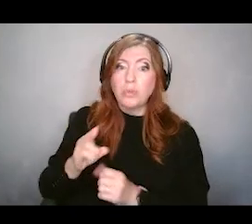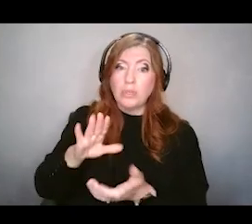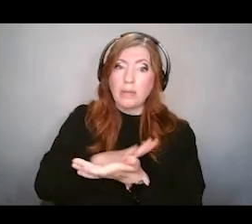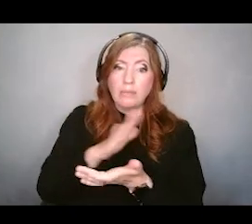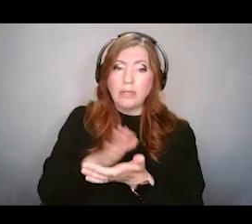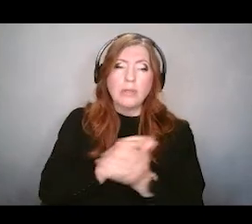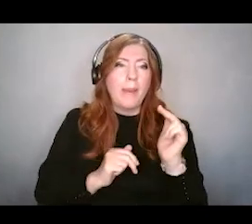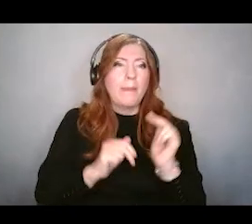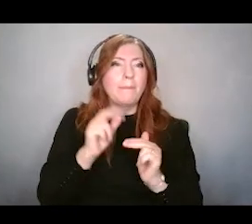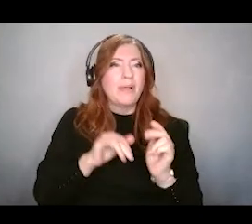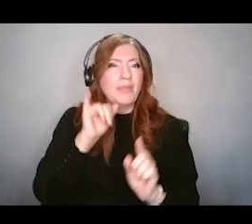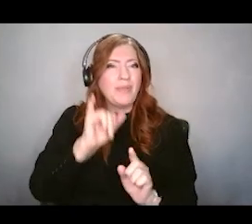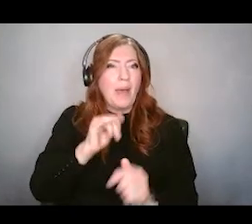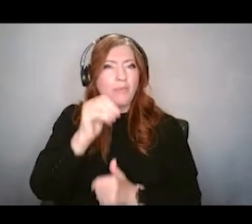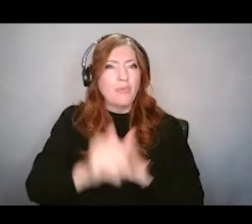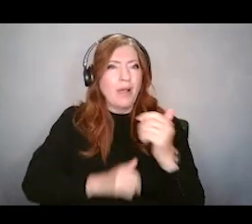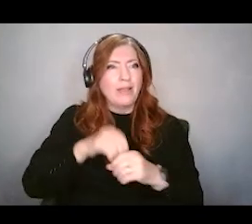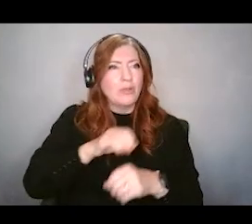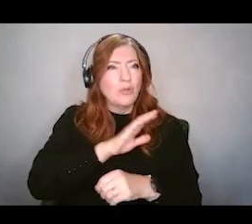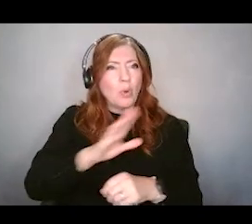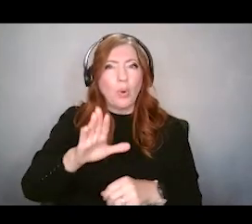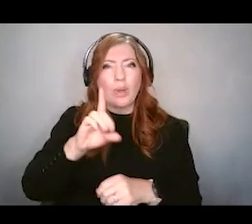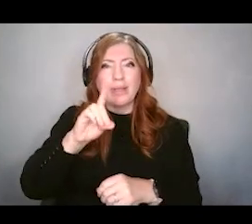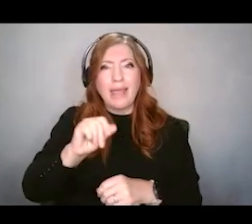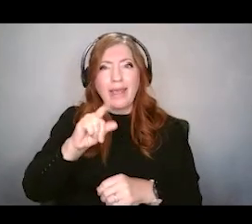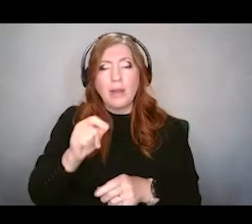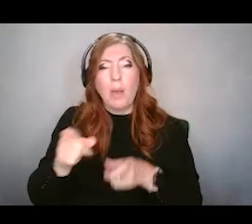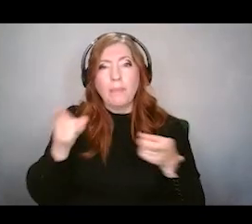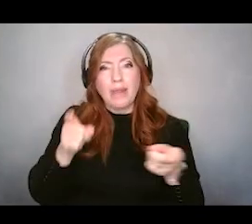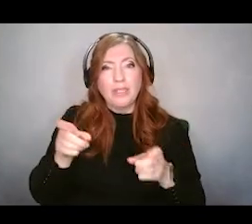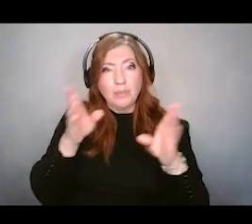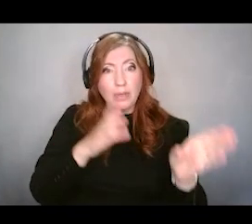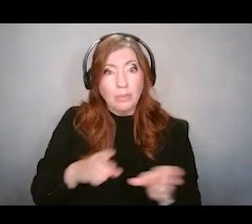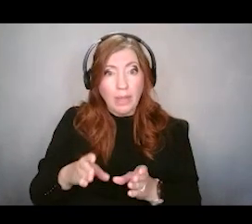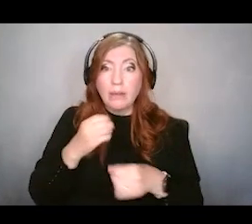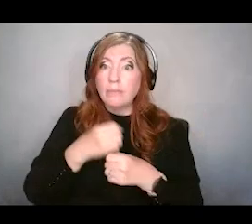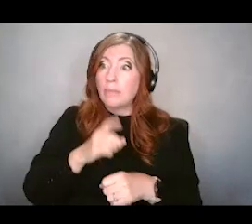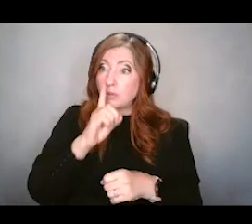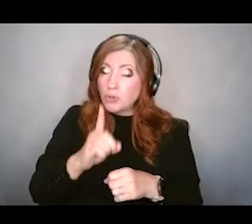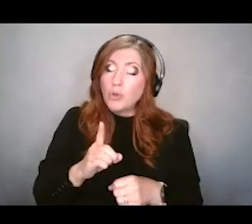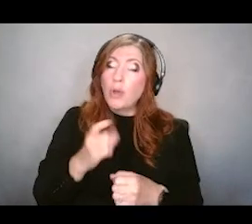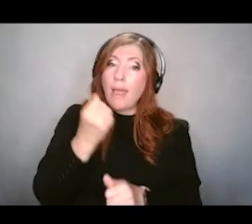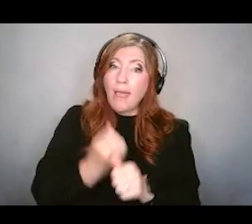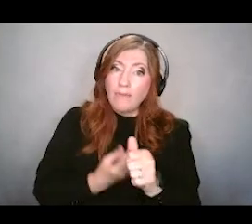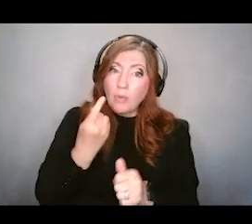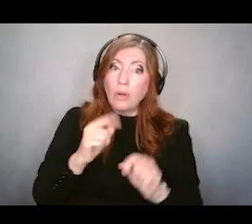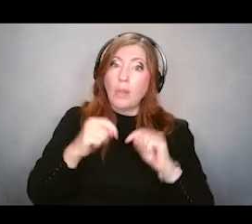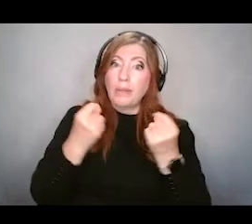Data Management Plan so that everyone on your team knows what to do and when. This